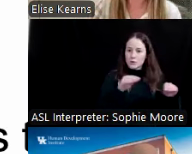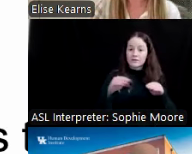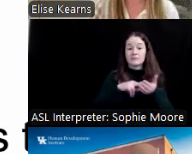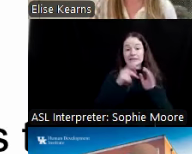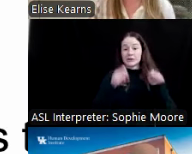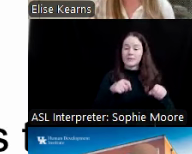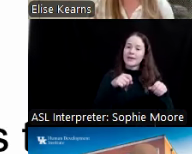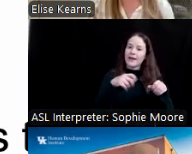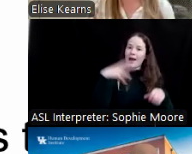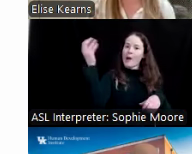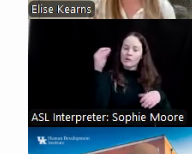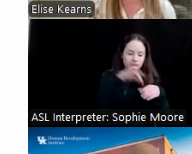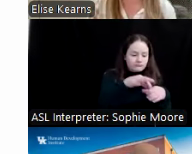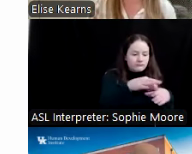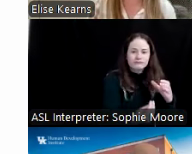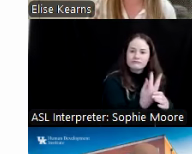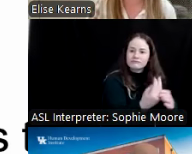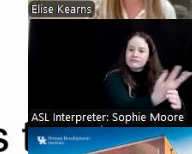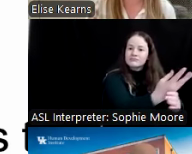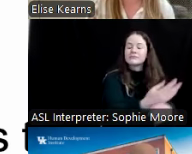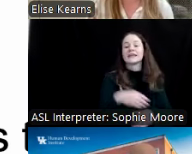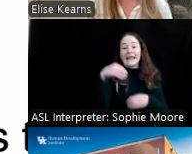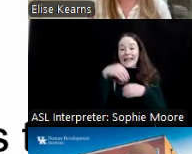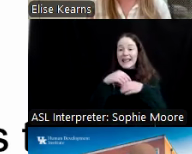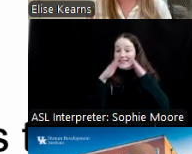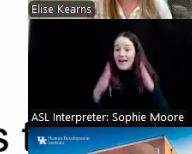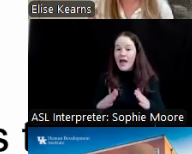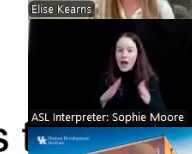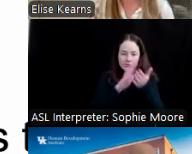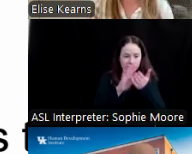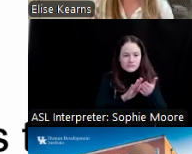working around your house, doing housework. Whoop, sorry, I went to the wrong one. So, really, it's any movement